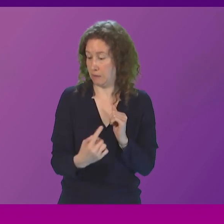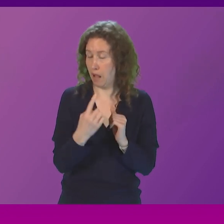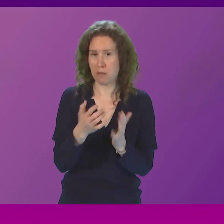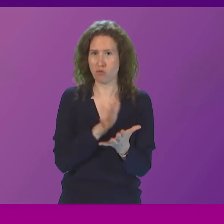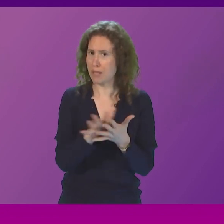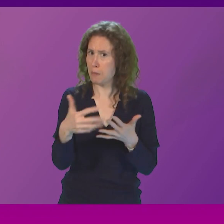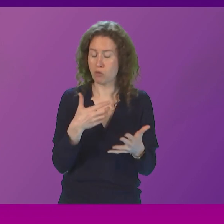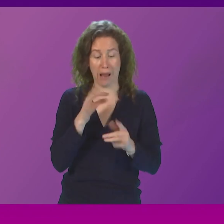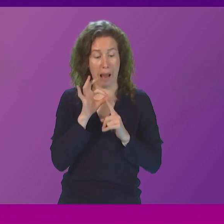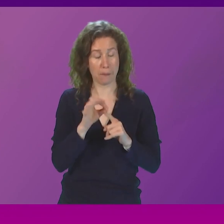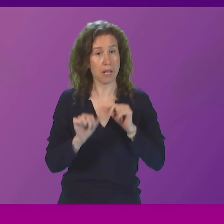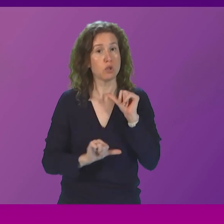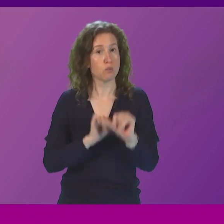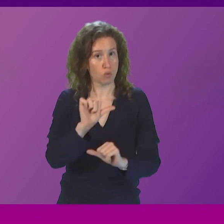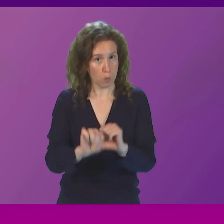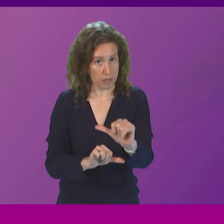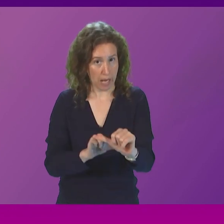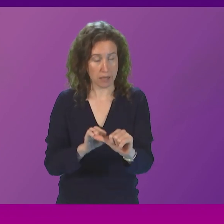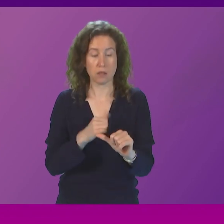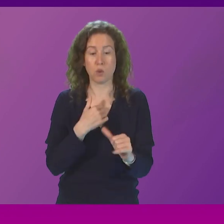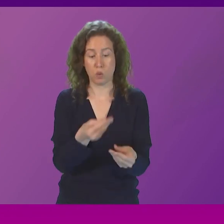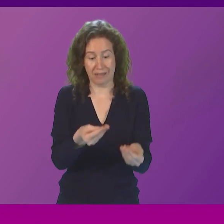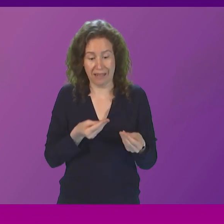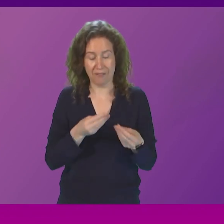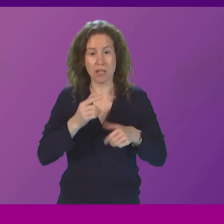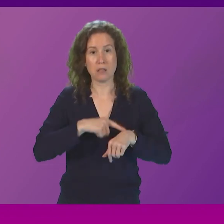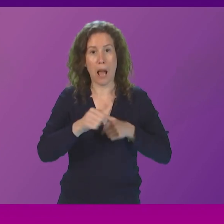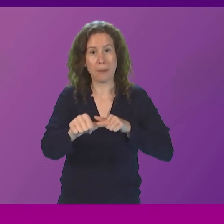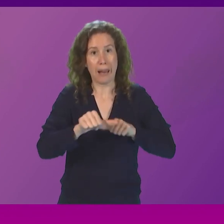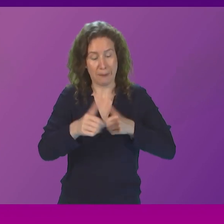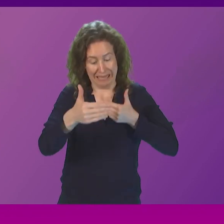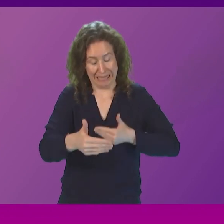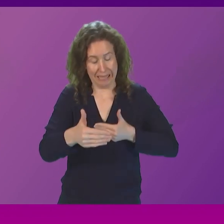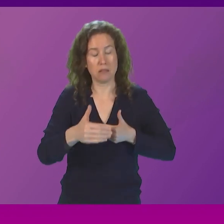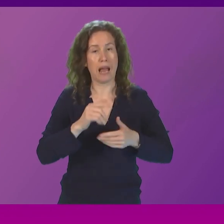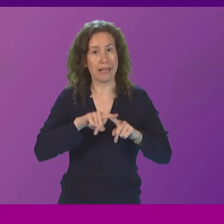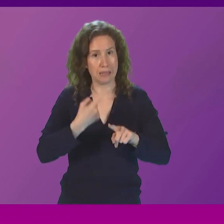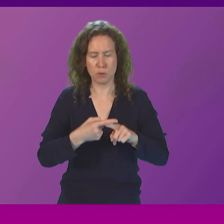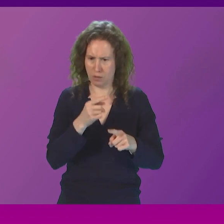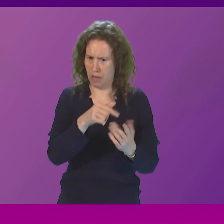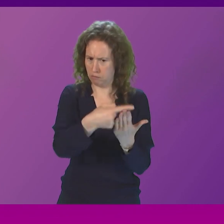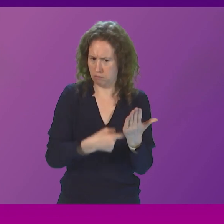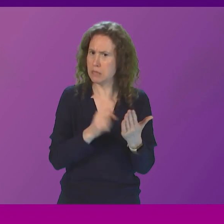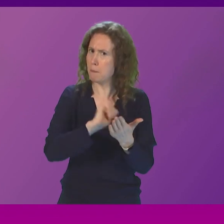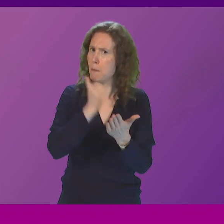The application process for time-limited exemptions is published on the Glasgow City Council website.